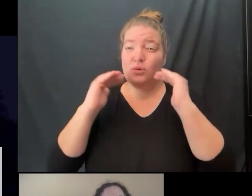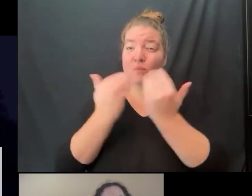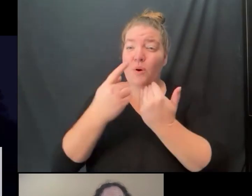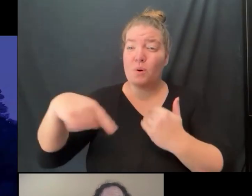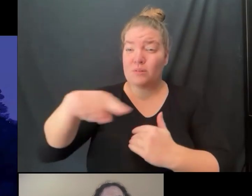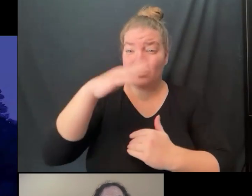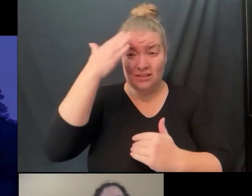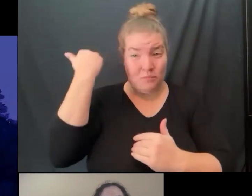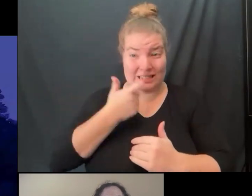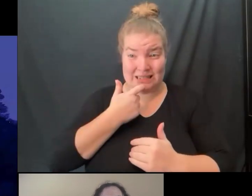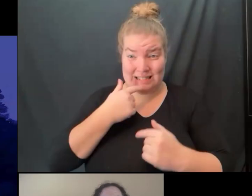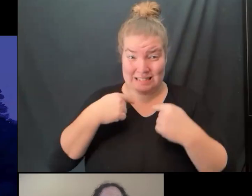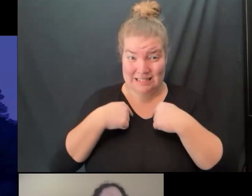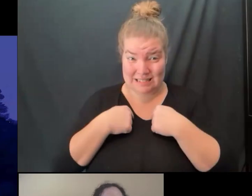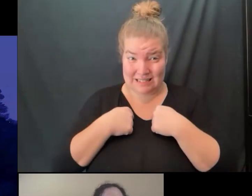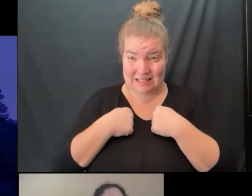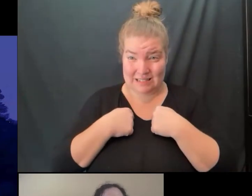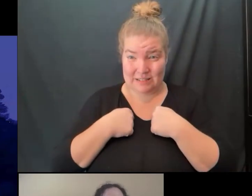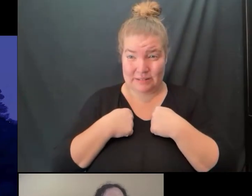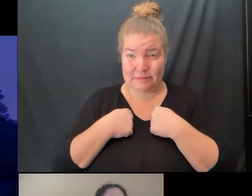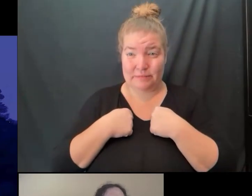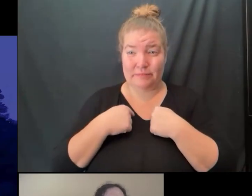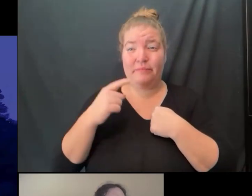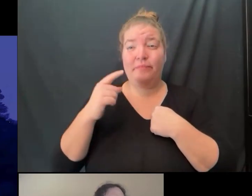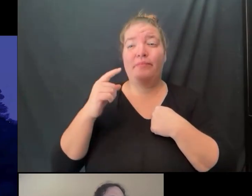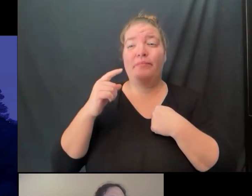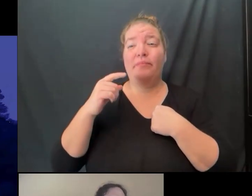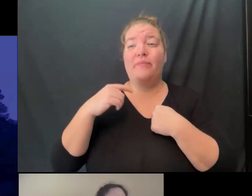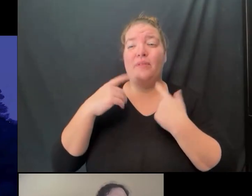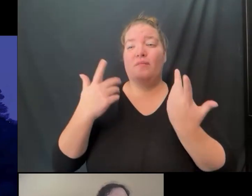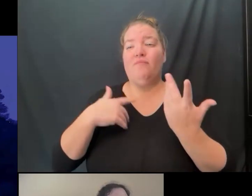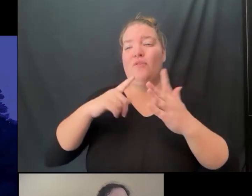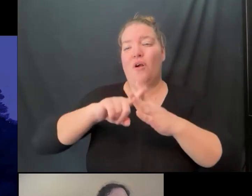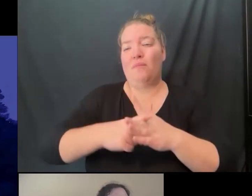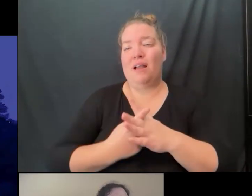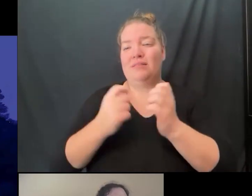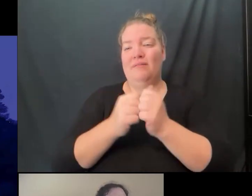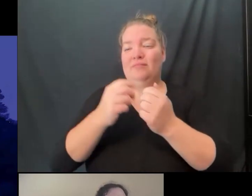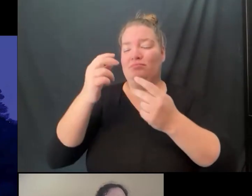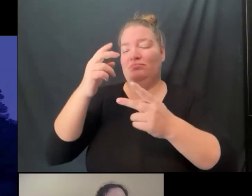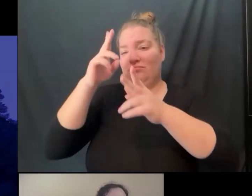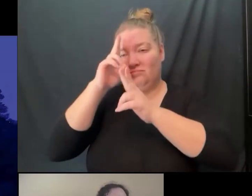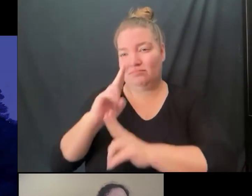I'd like to start off with a land acknowledgment. This online event is taking place